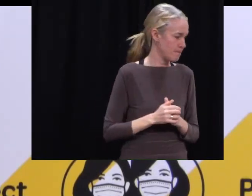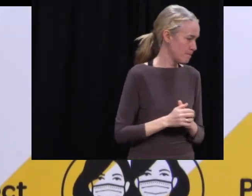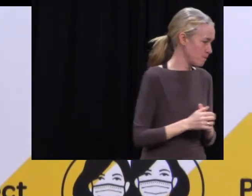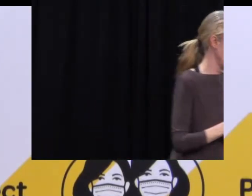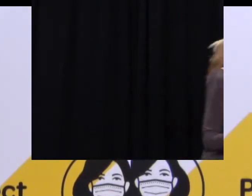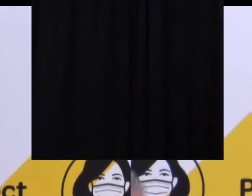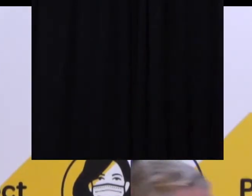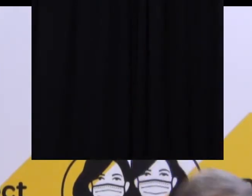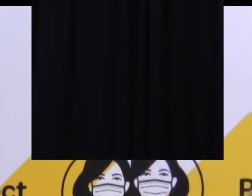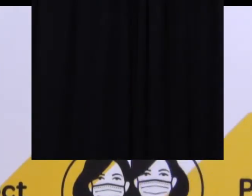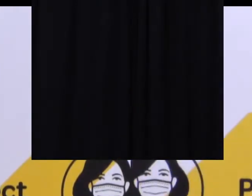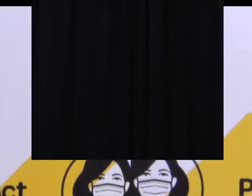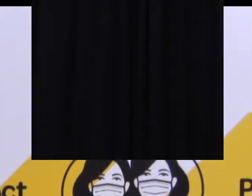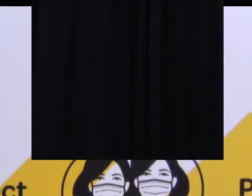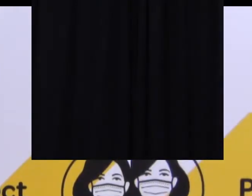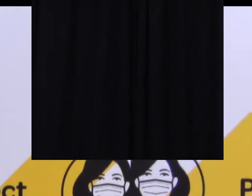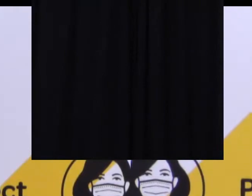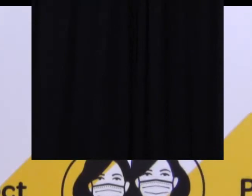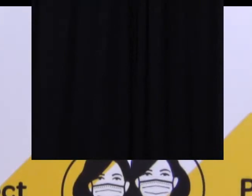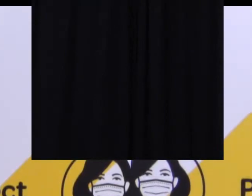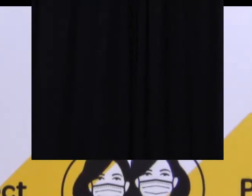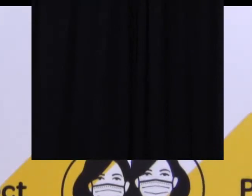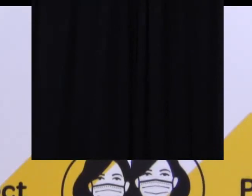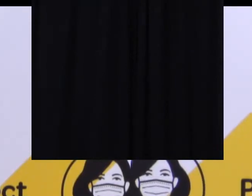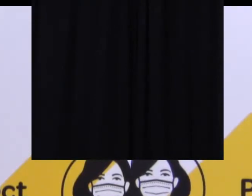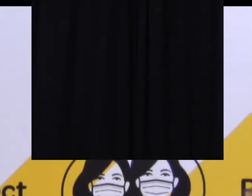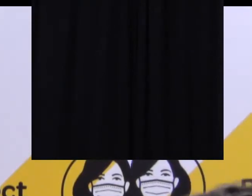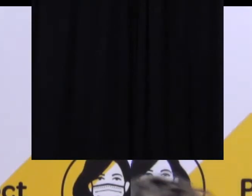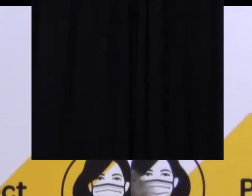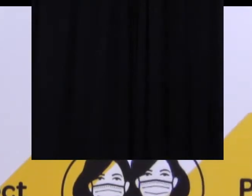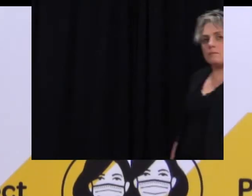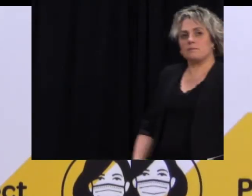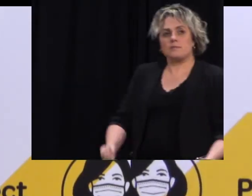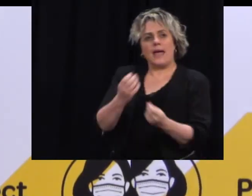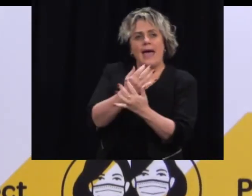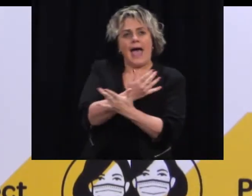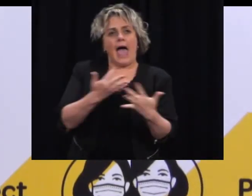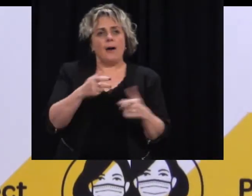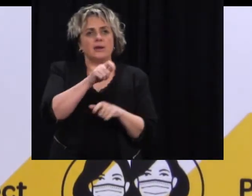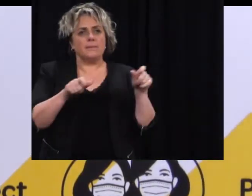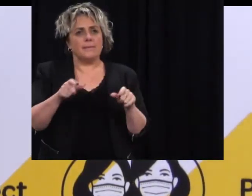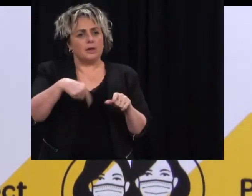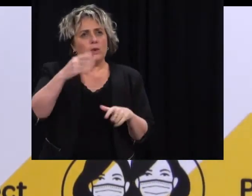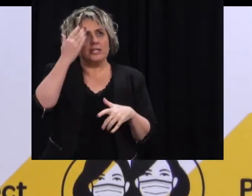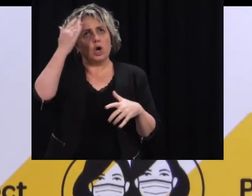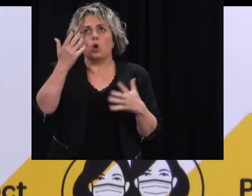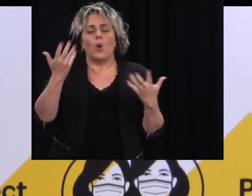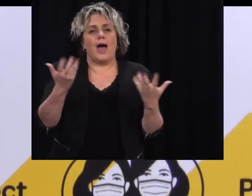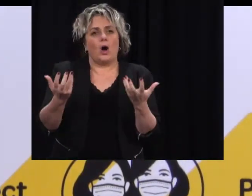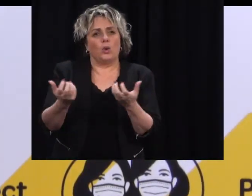get themselves back into a safe environment. >> Dr Bloomfield,